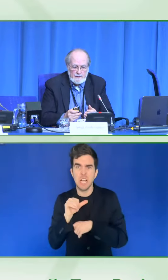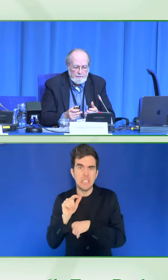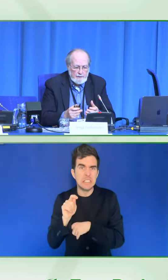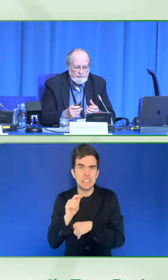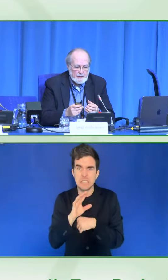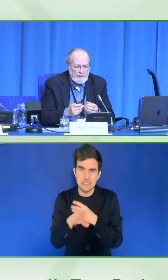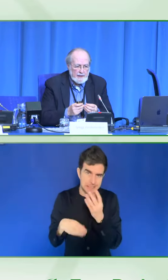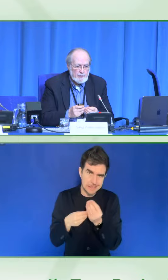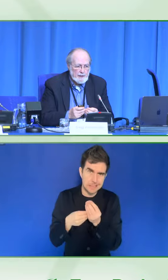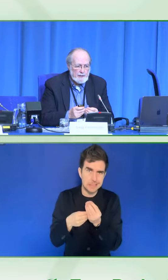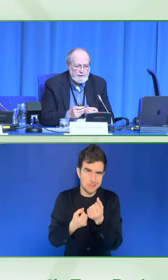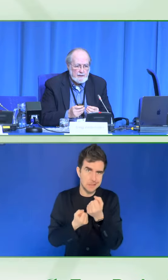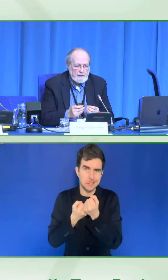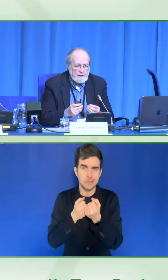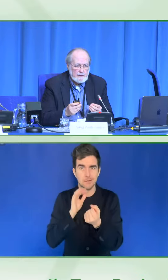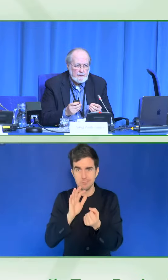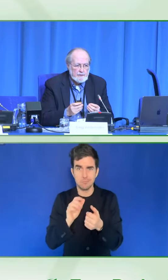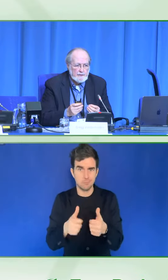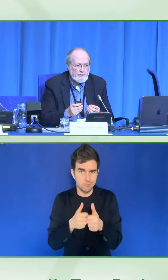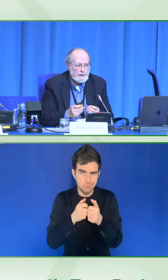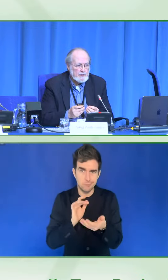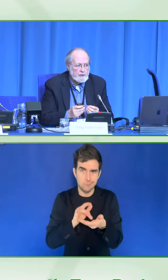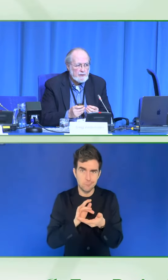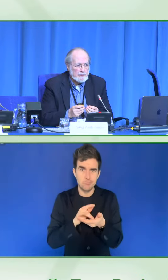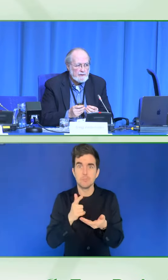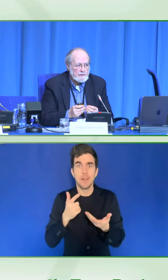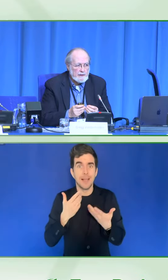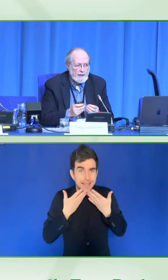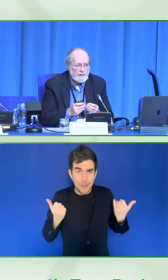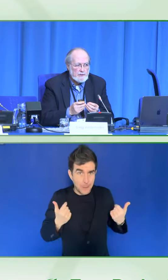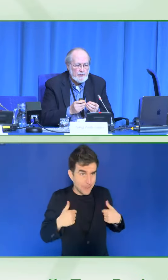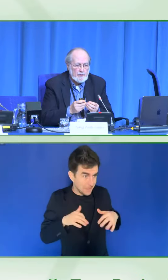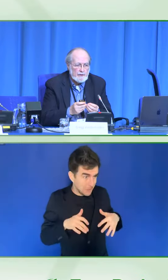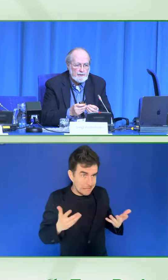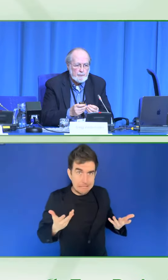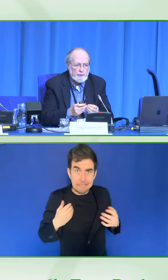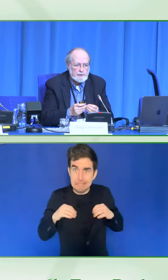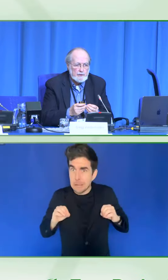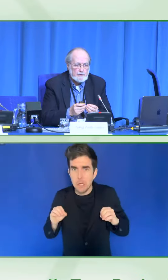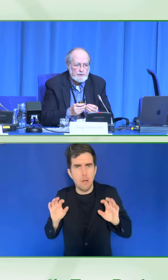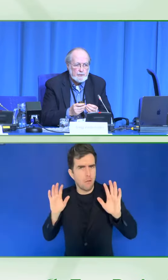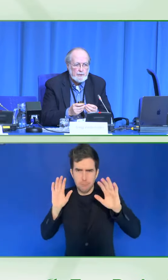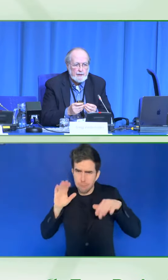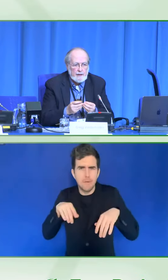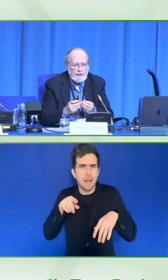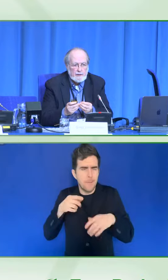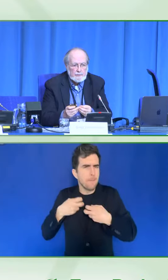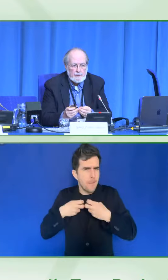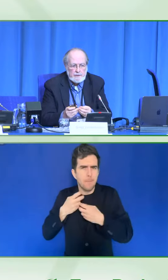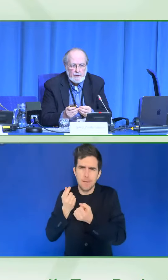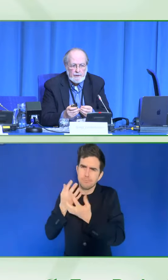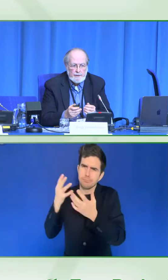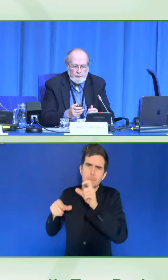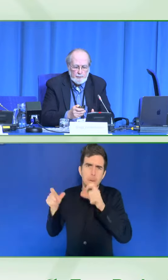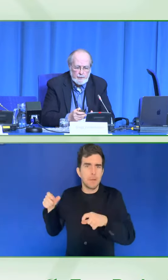Go ahead. We will talk about more for Ken Etienne demand.